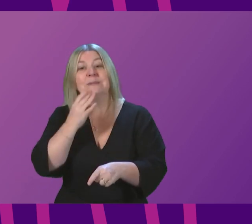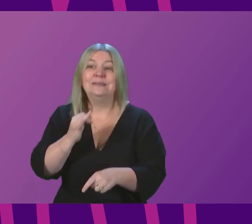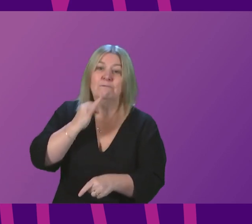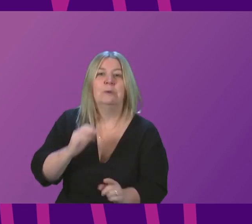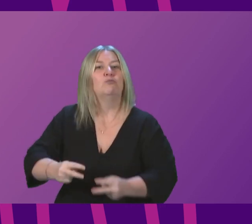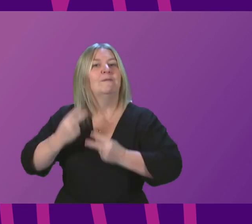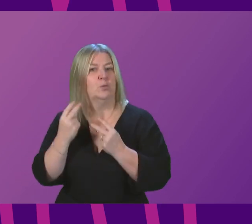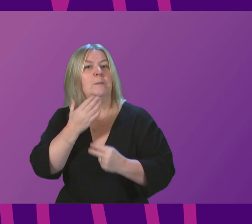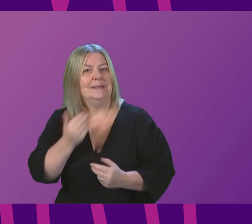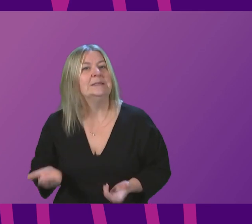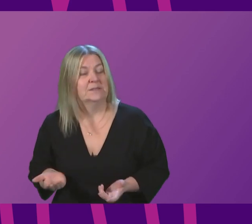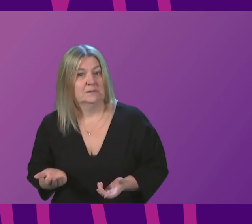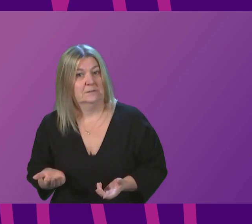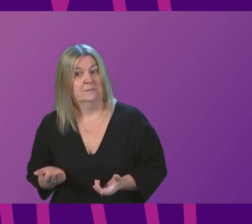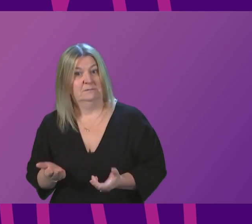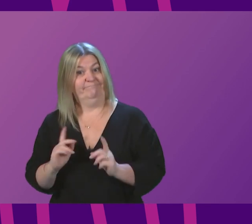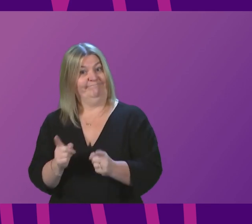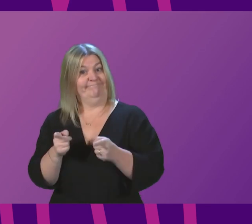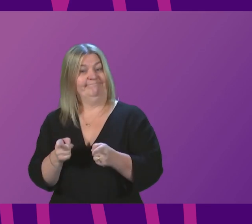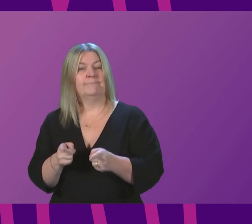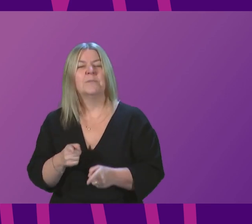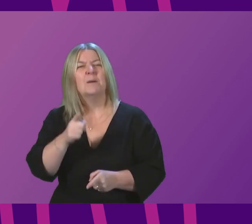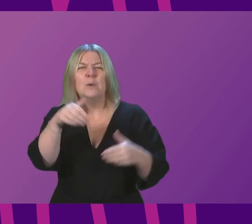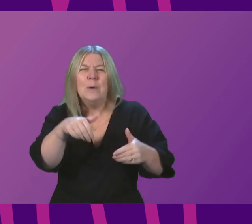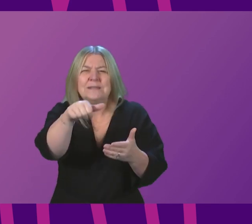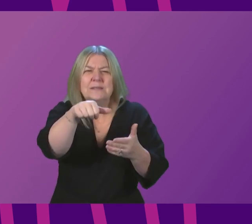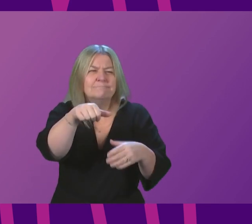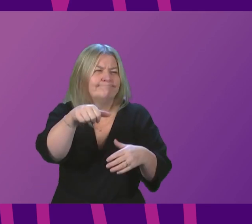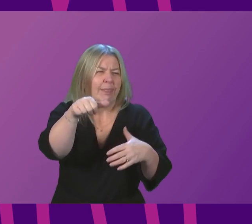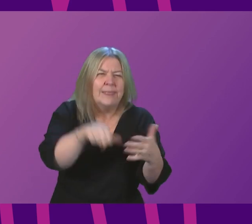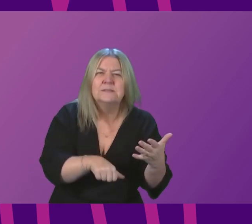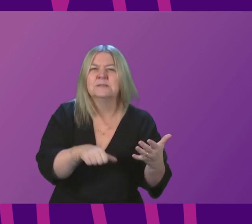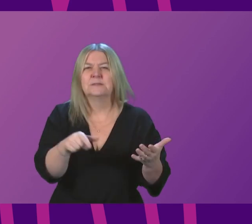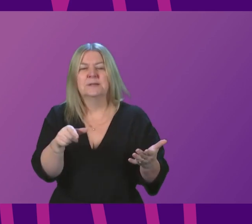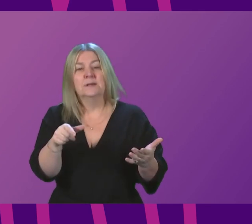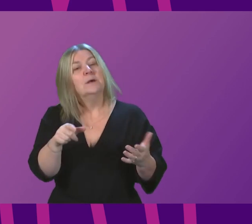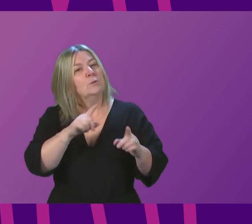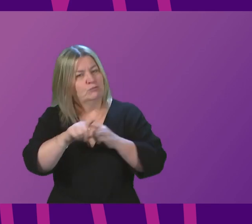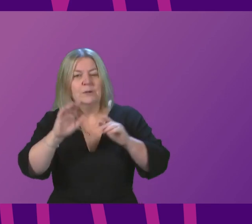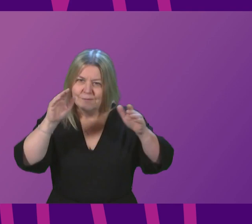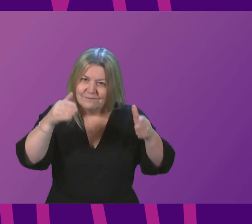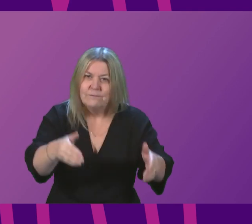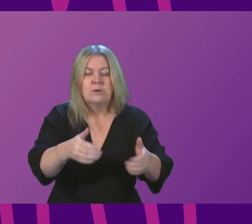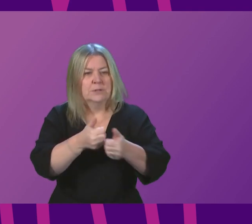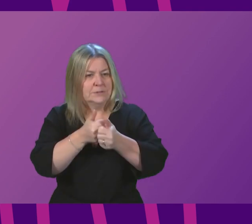On waiting times more generally, we are focusing as much as possible on supporting boards to